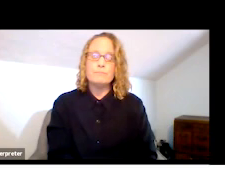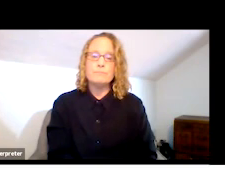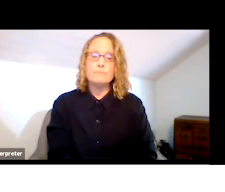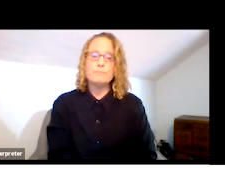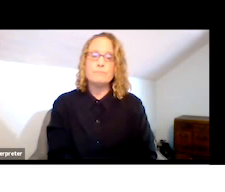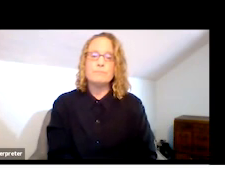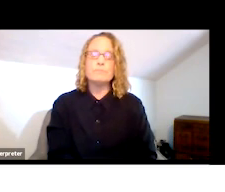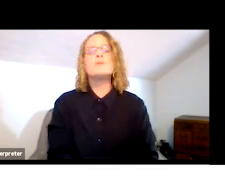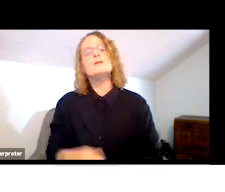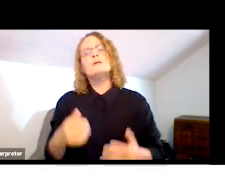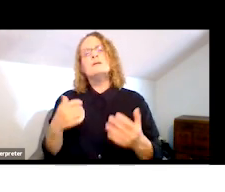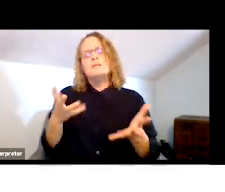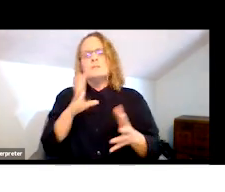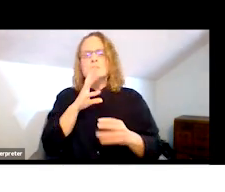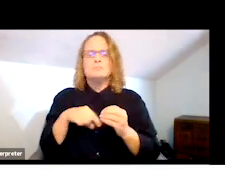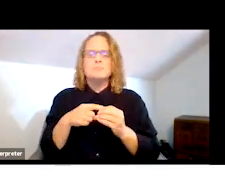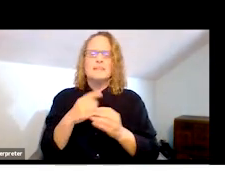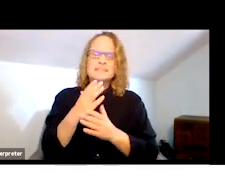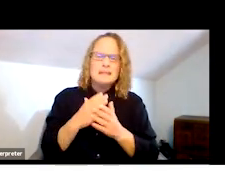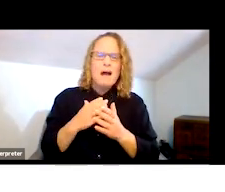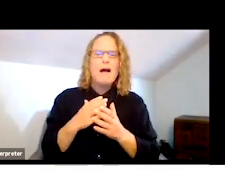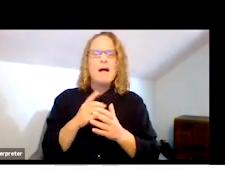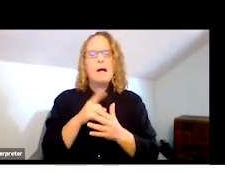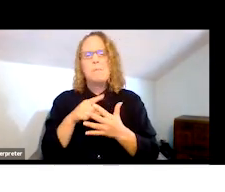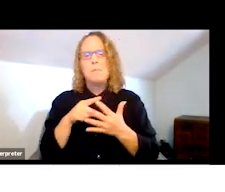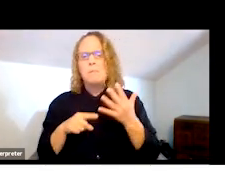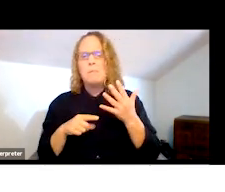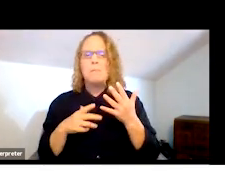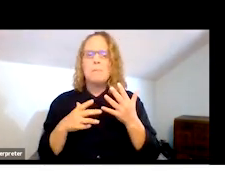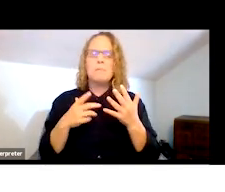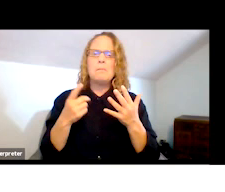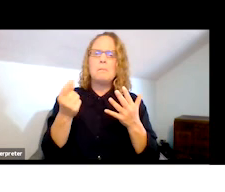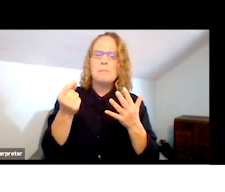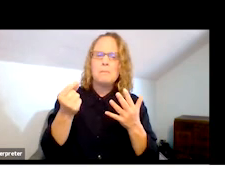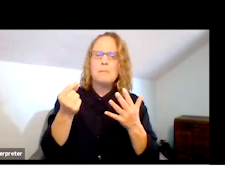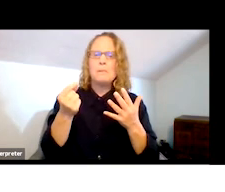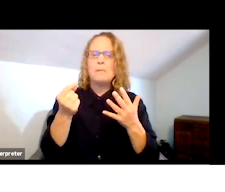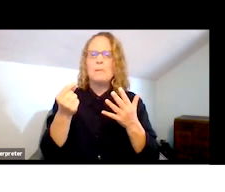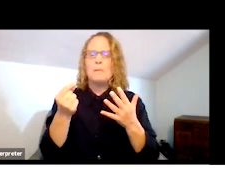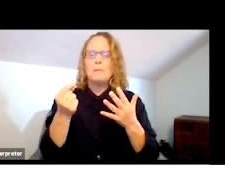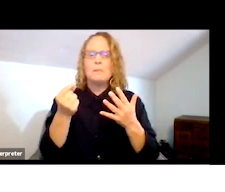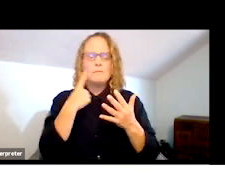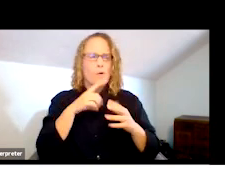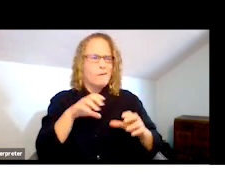so, again, only what is shared with us, and summarizing what the conversation was,